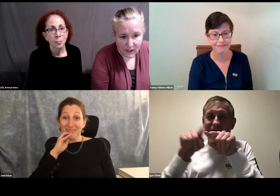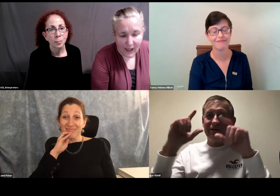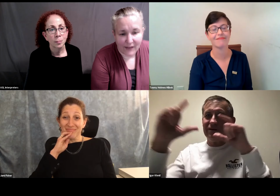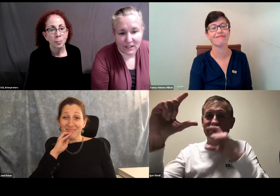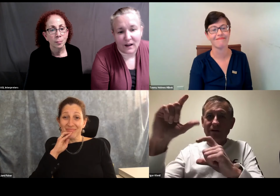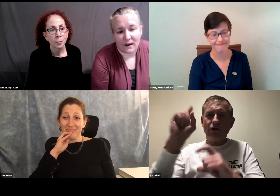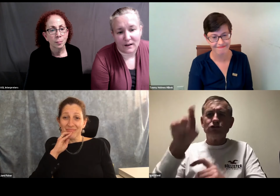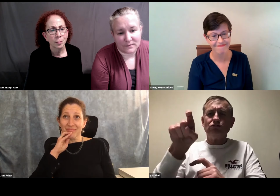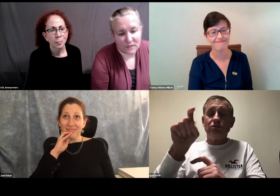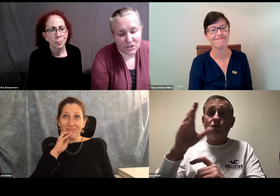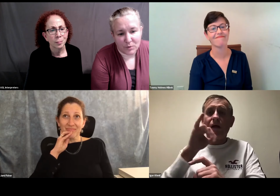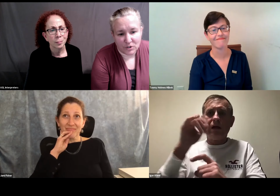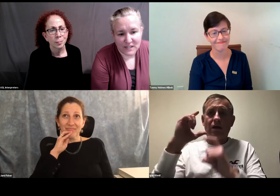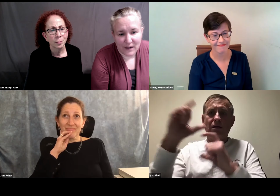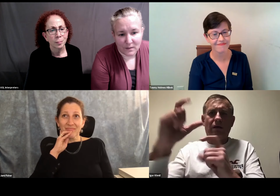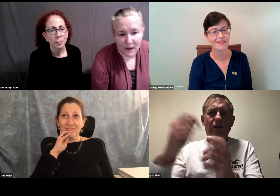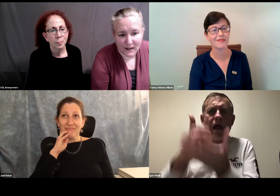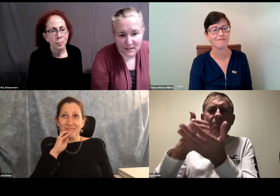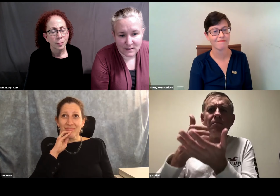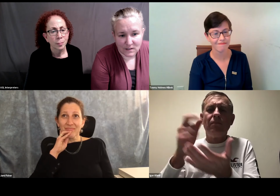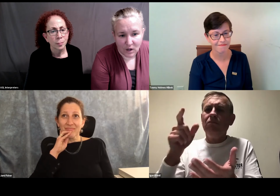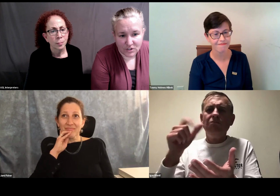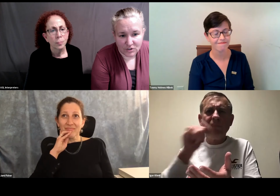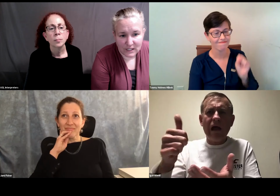Having a interpreters now in the boxes on screen.